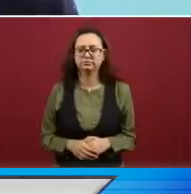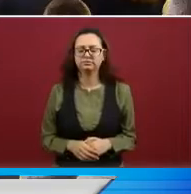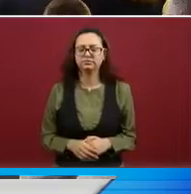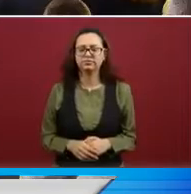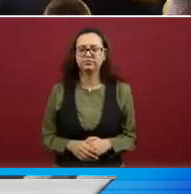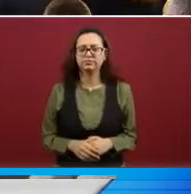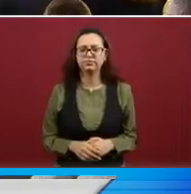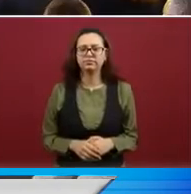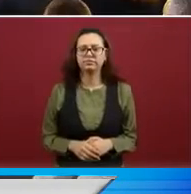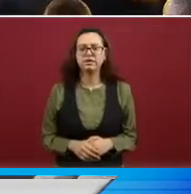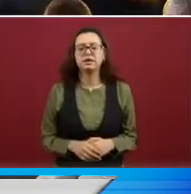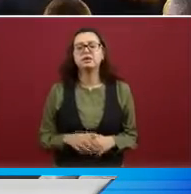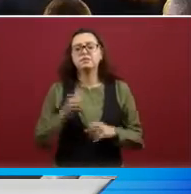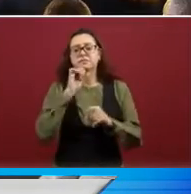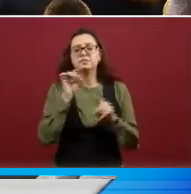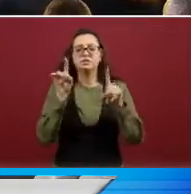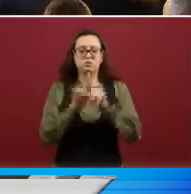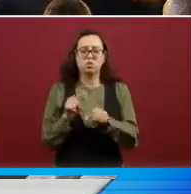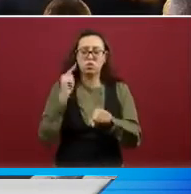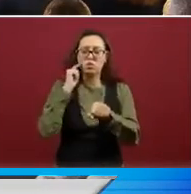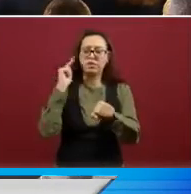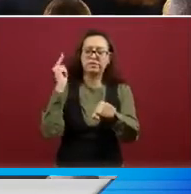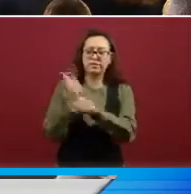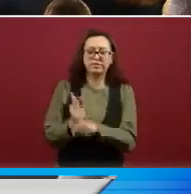with the purpose of attacking the causes of the migratory phenomenon